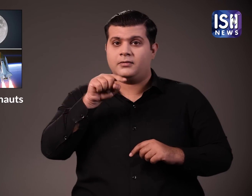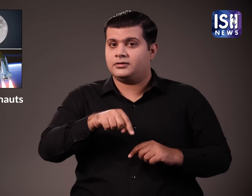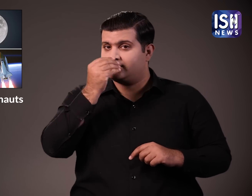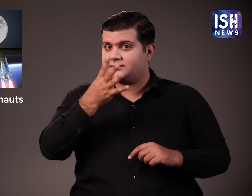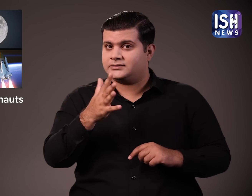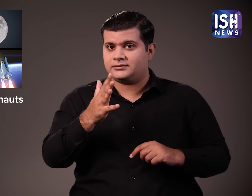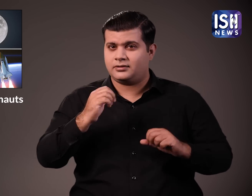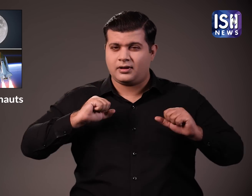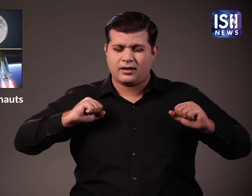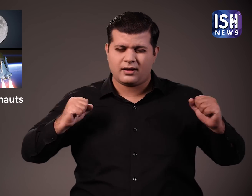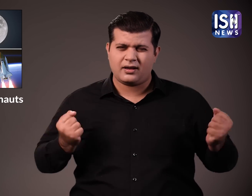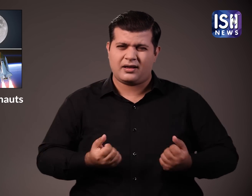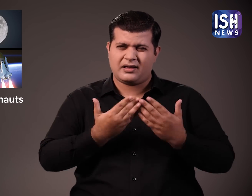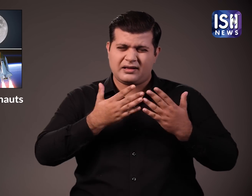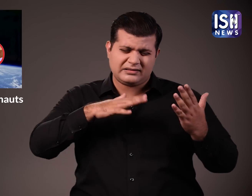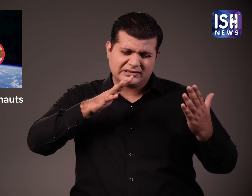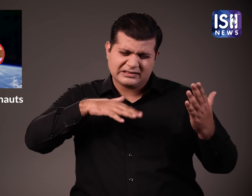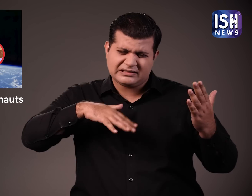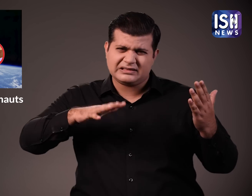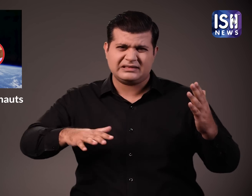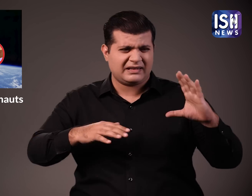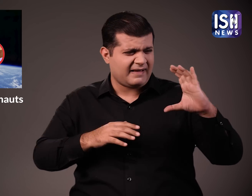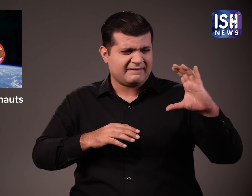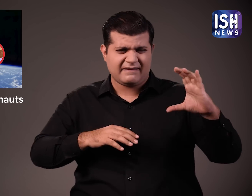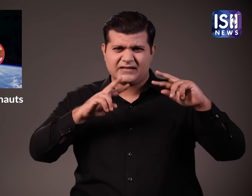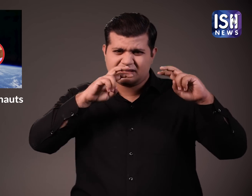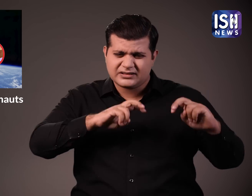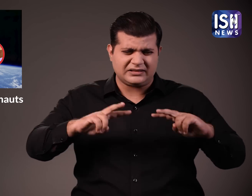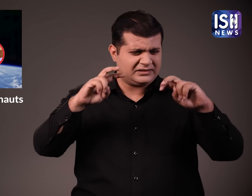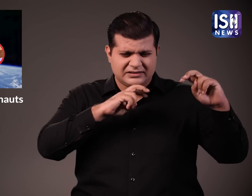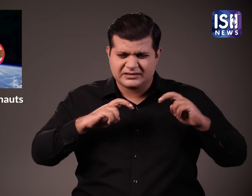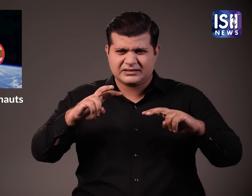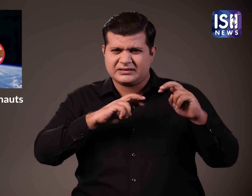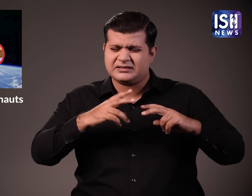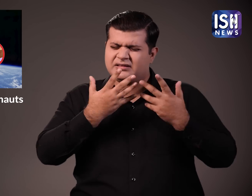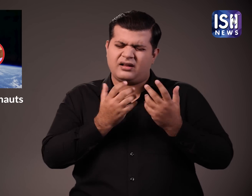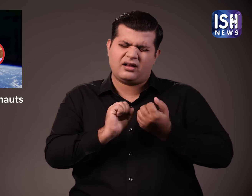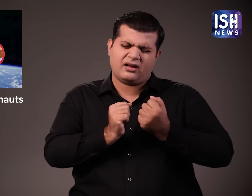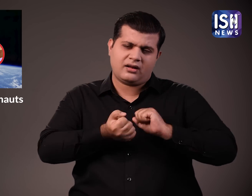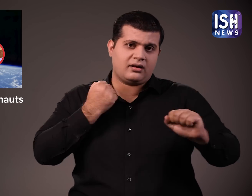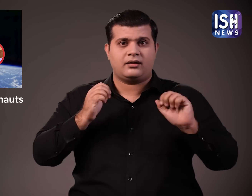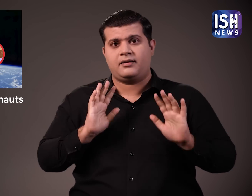But, it's not easy as to become an astronaut one must study a lot, read big books and do a lot of research. It is really difficult.